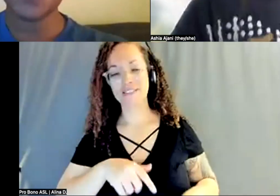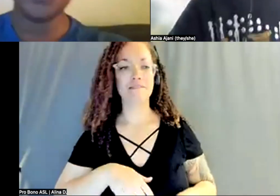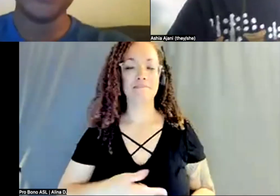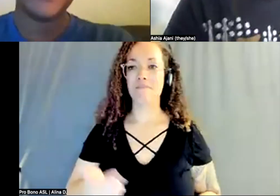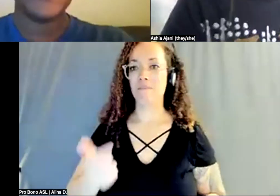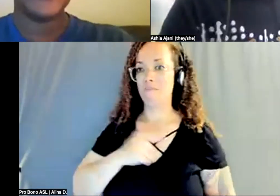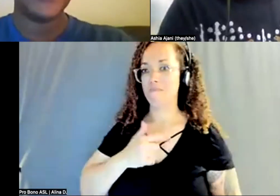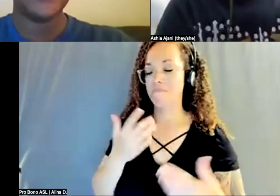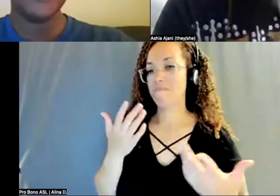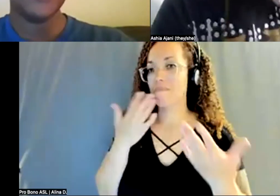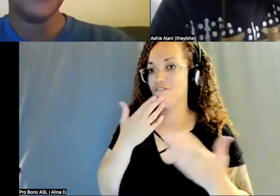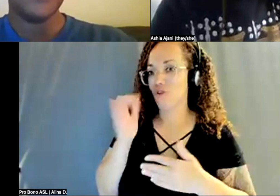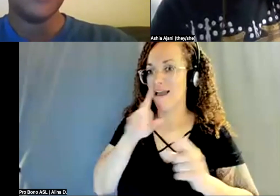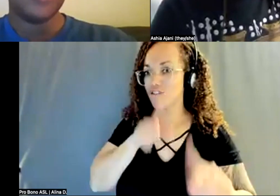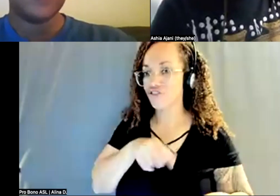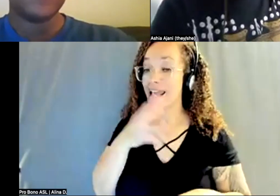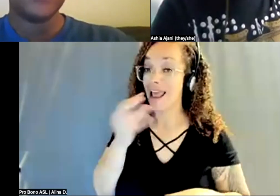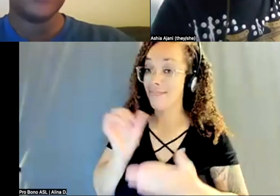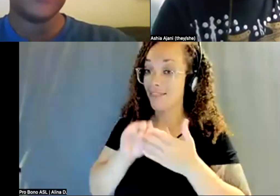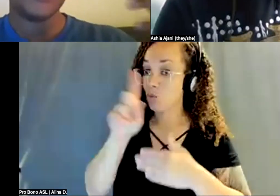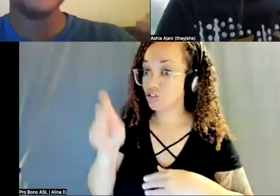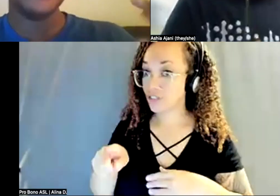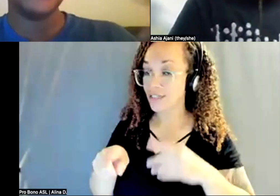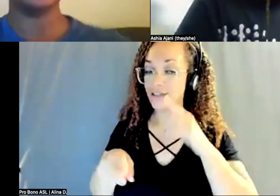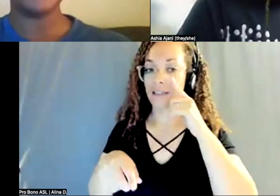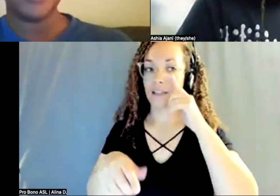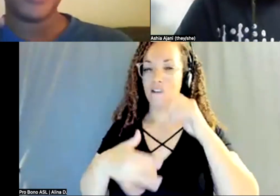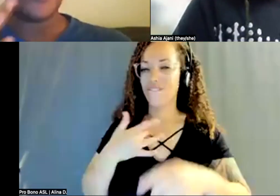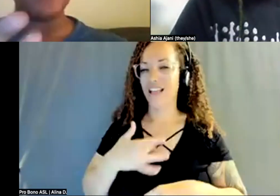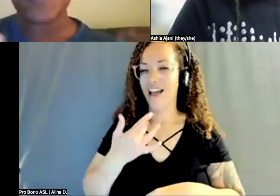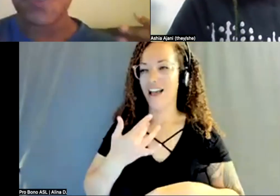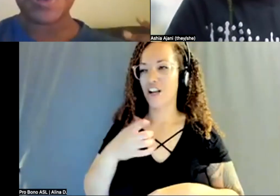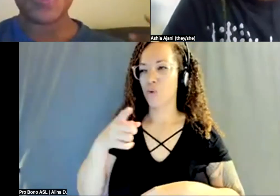because I feel like you answered another question that I had for you,